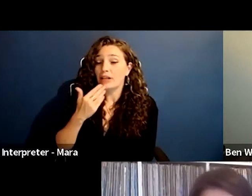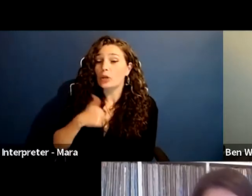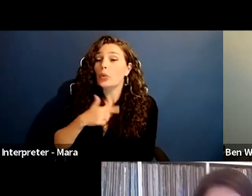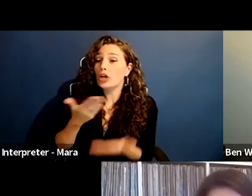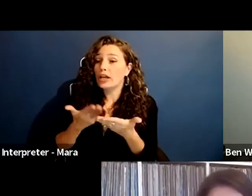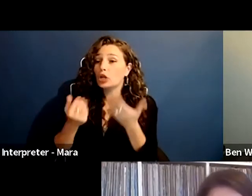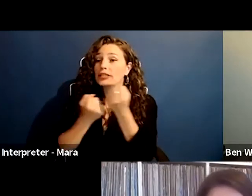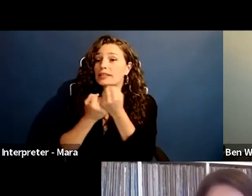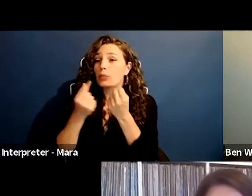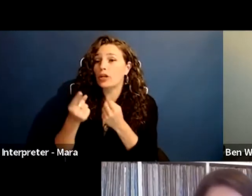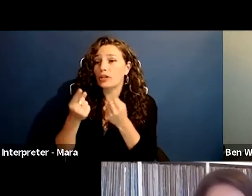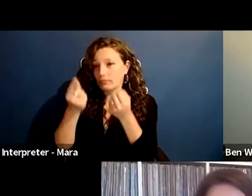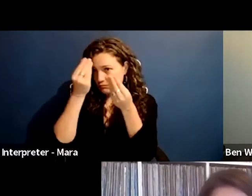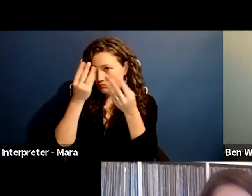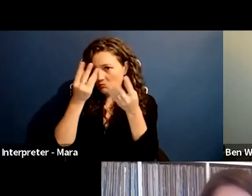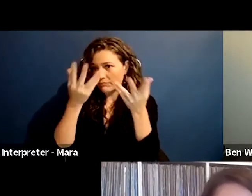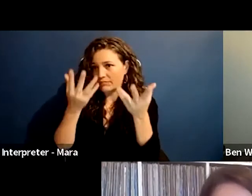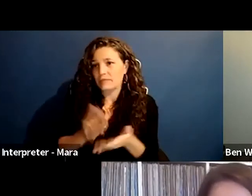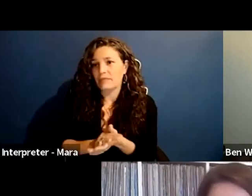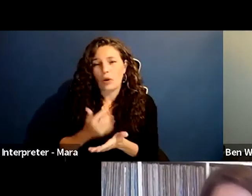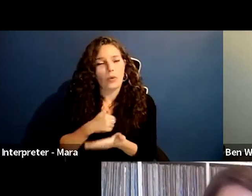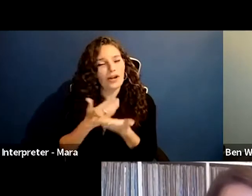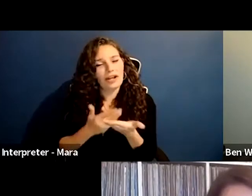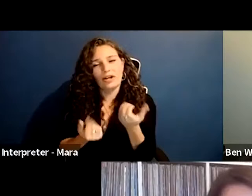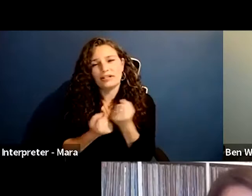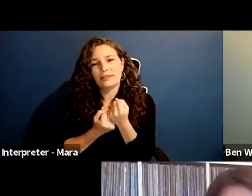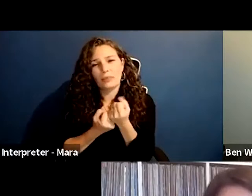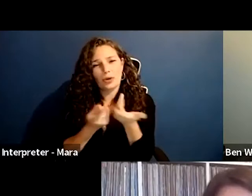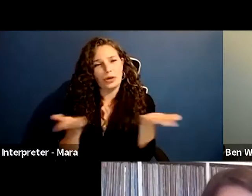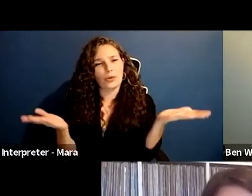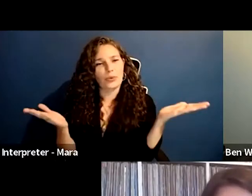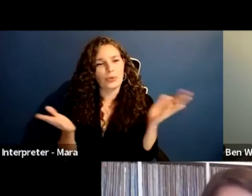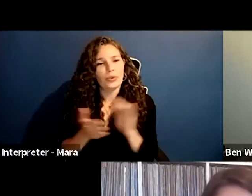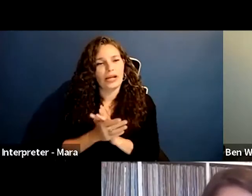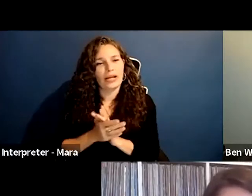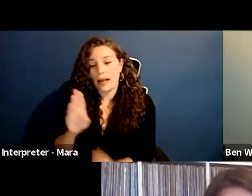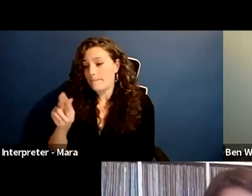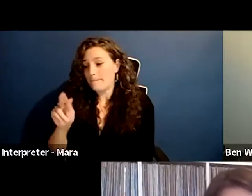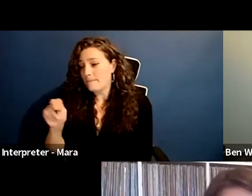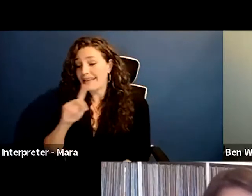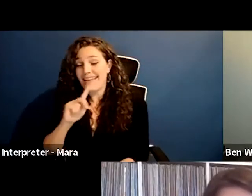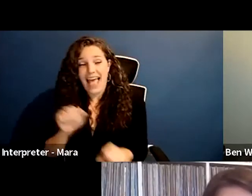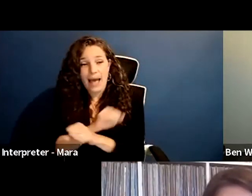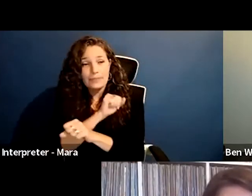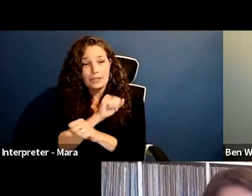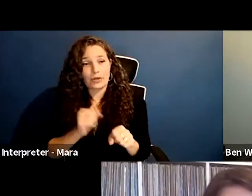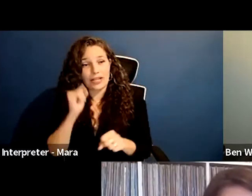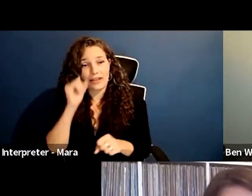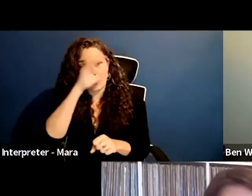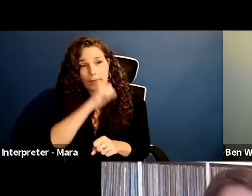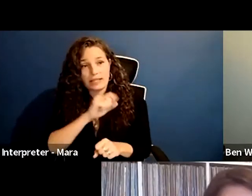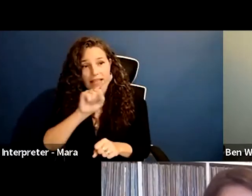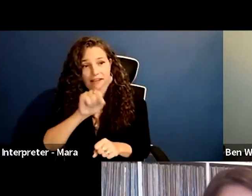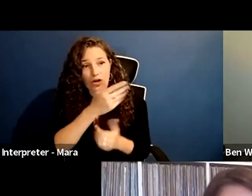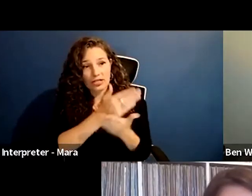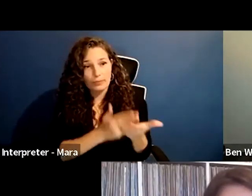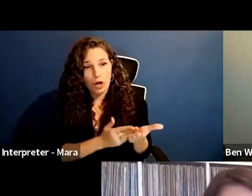We just want you to know we're here for you. Absolutely. And anyone watching, if you missed part one of Here to Help,